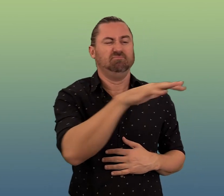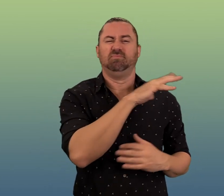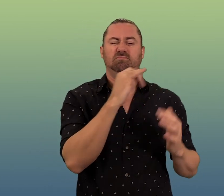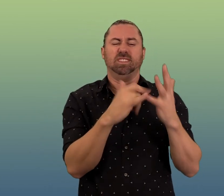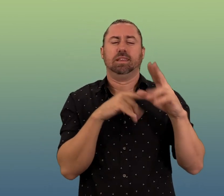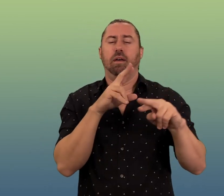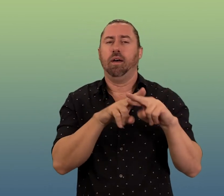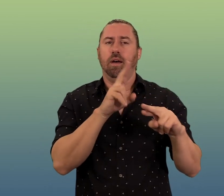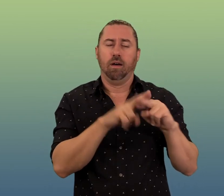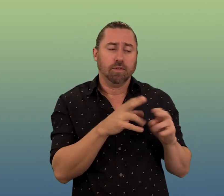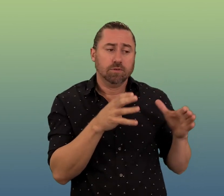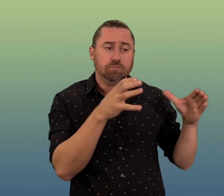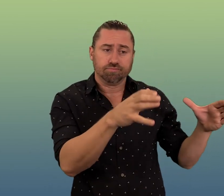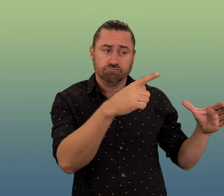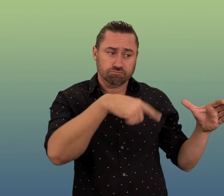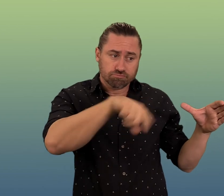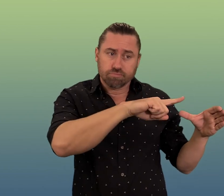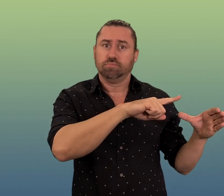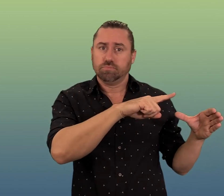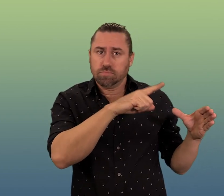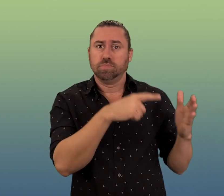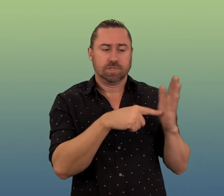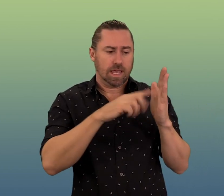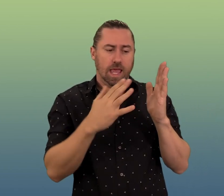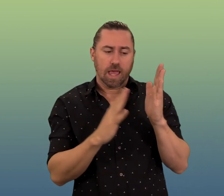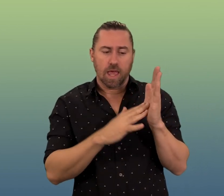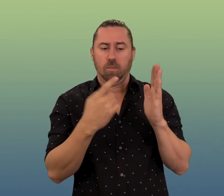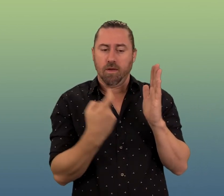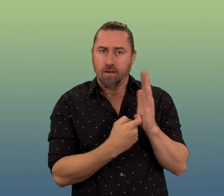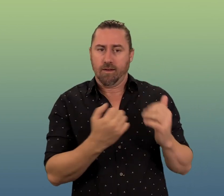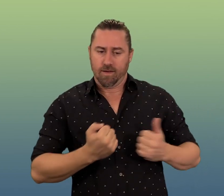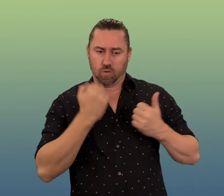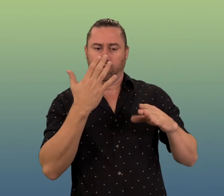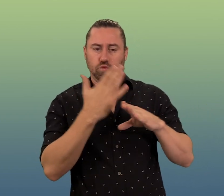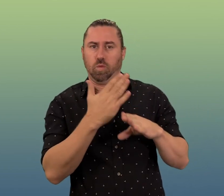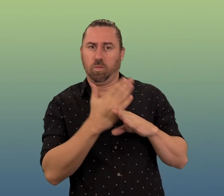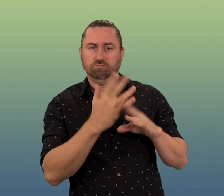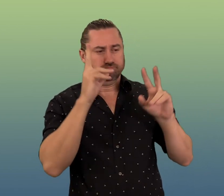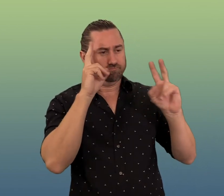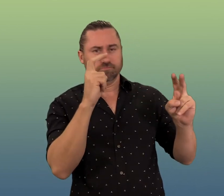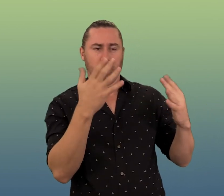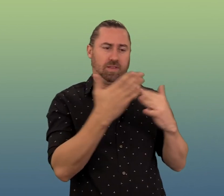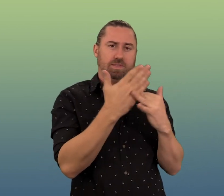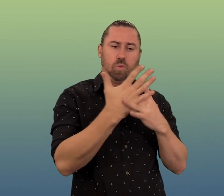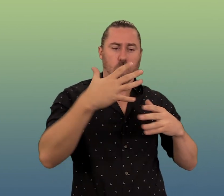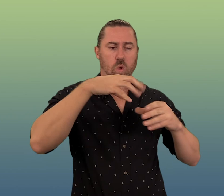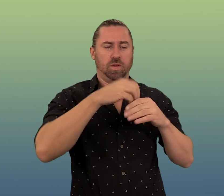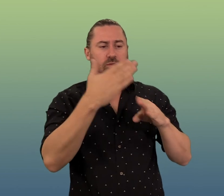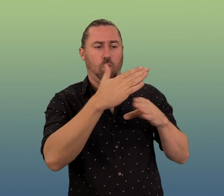For our employees. Continue to evolve TMR as an accessible and inclusive workplace.